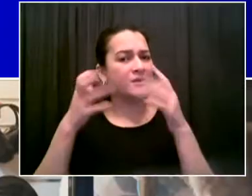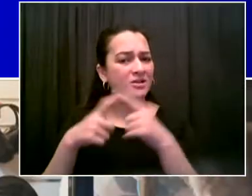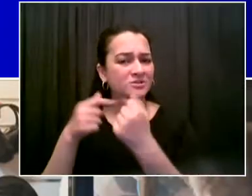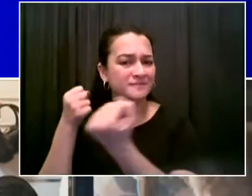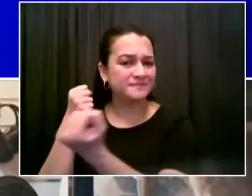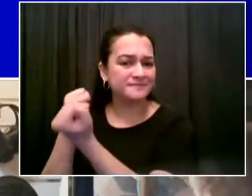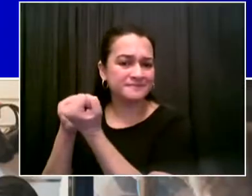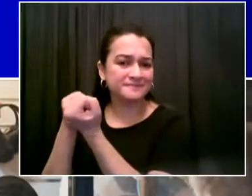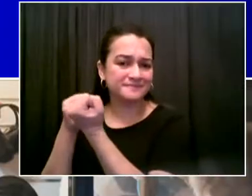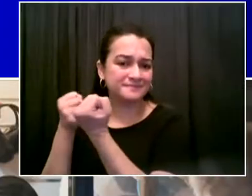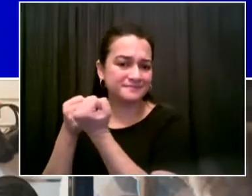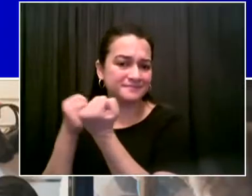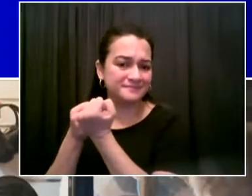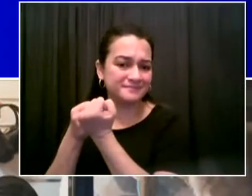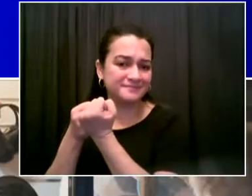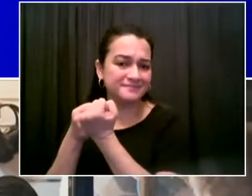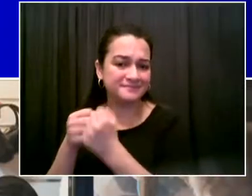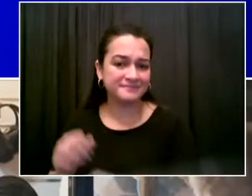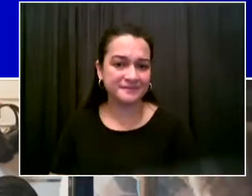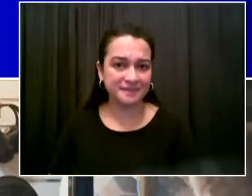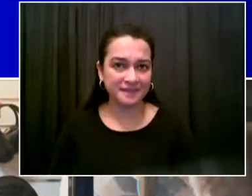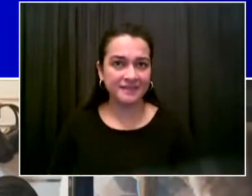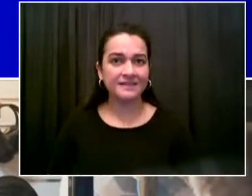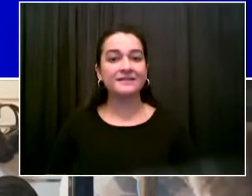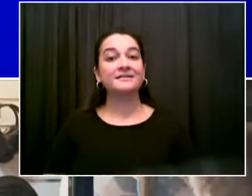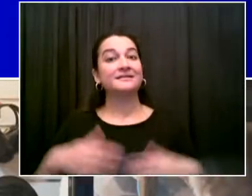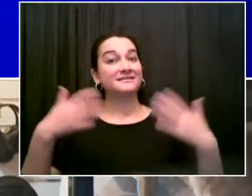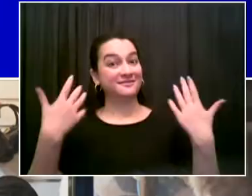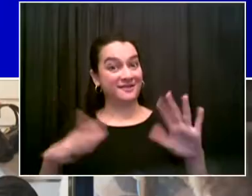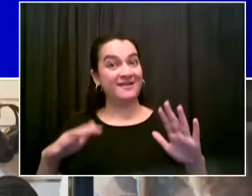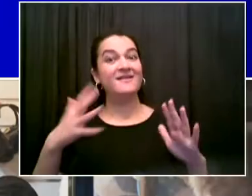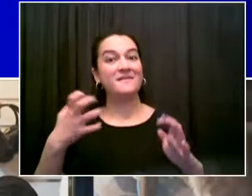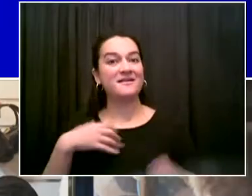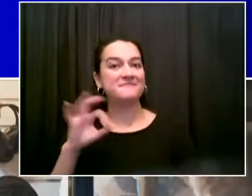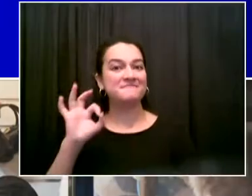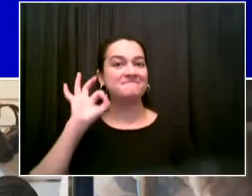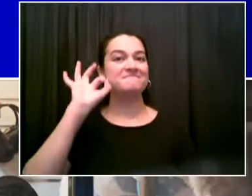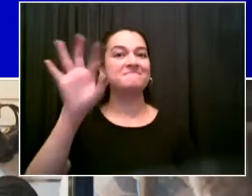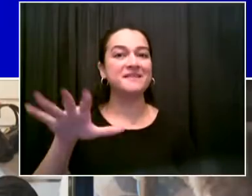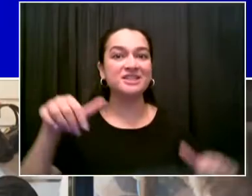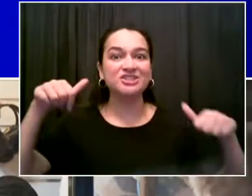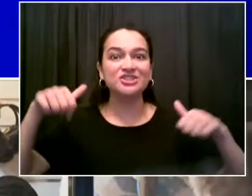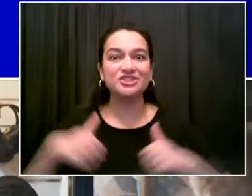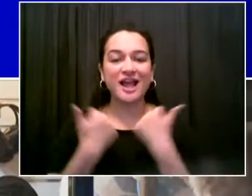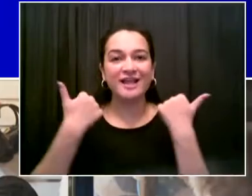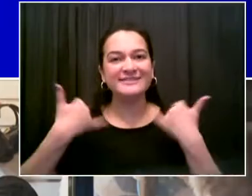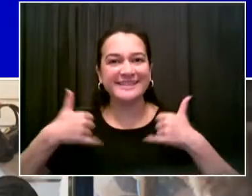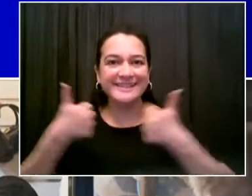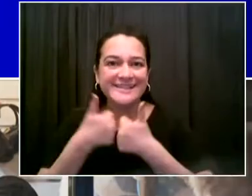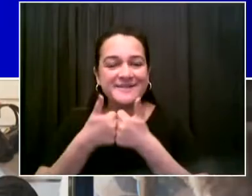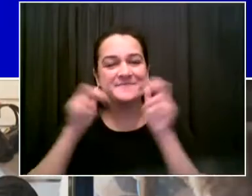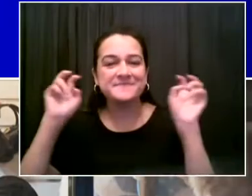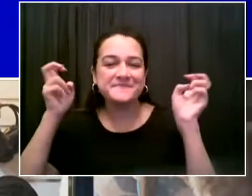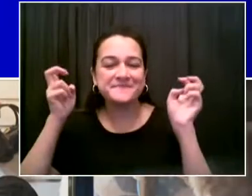THEM EVERY SINGLE DAY. WE HAVE A NEW CHALLENGE TODAY,